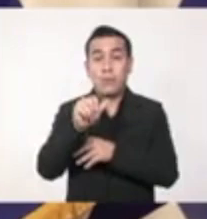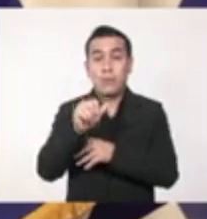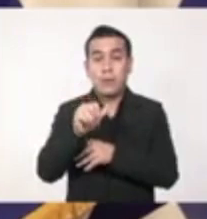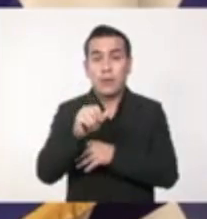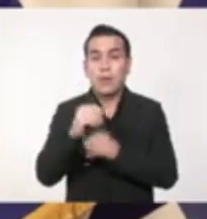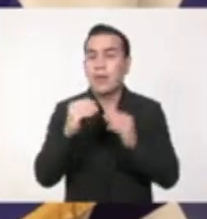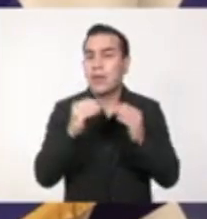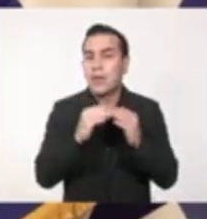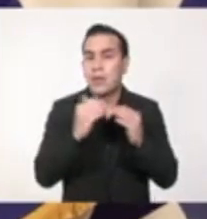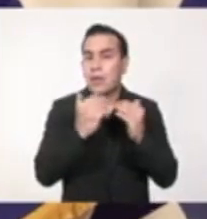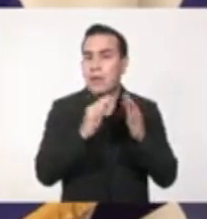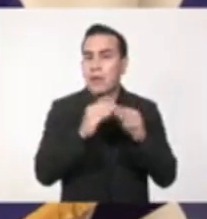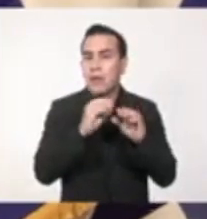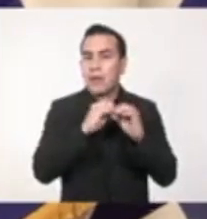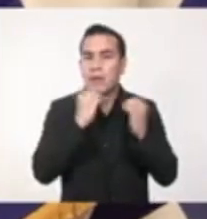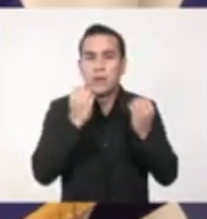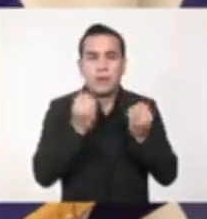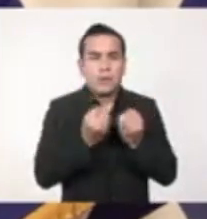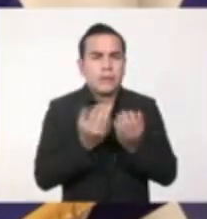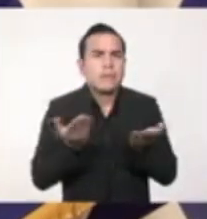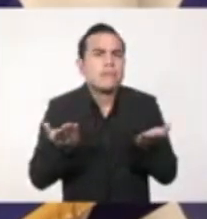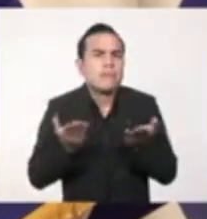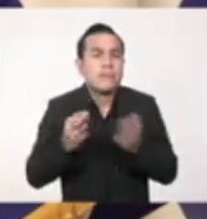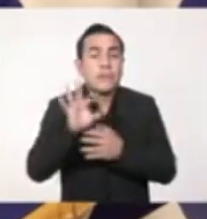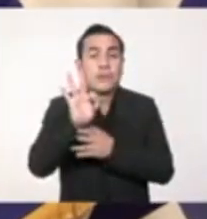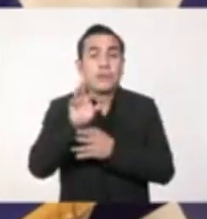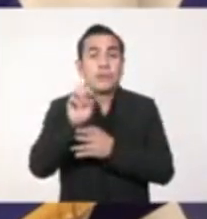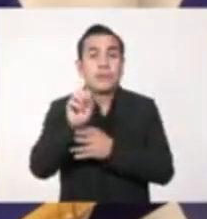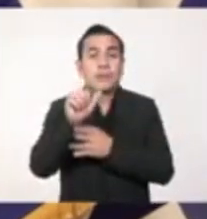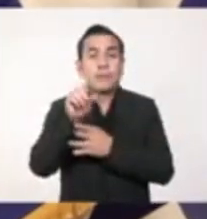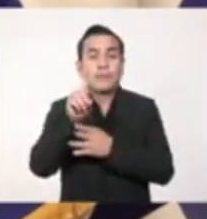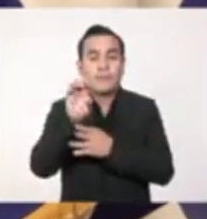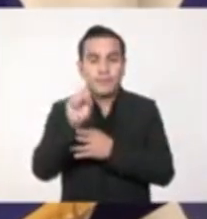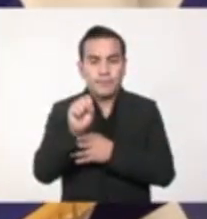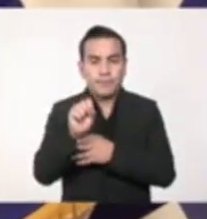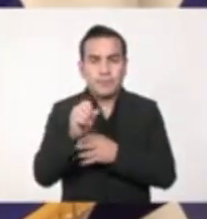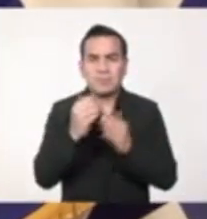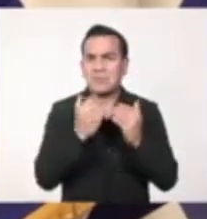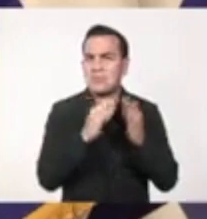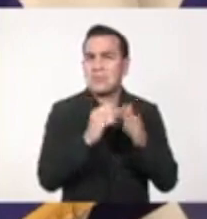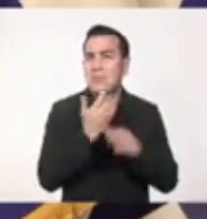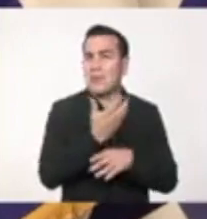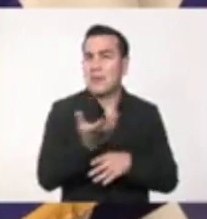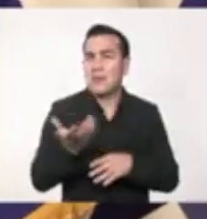as it is called? Fusade and and everyone talking, him and all those